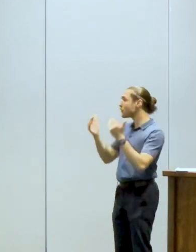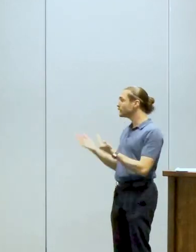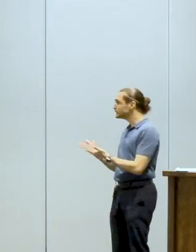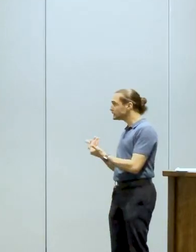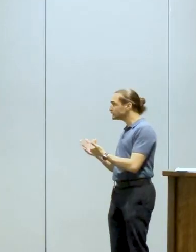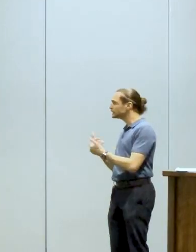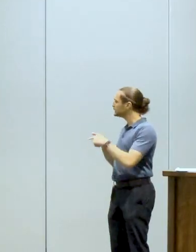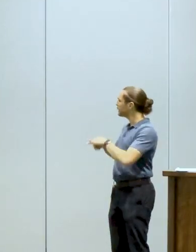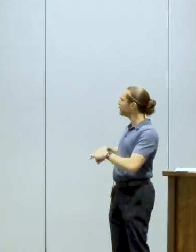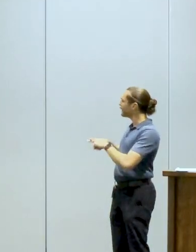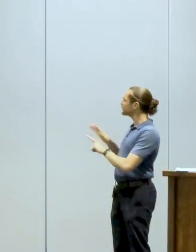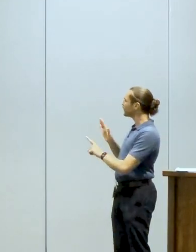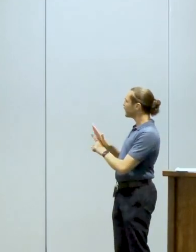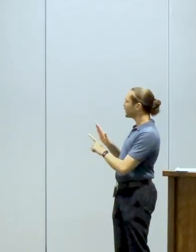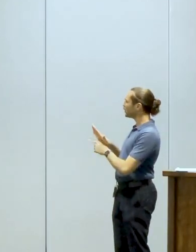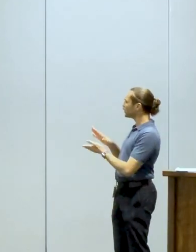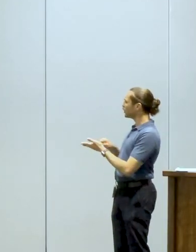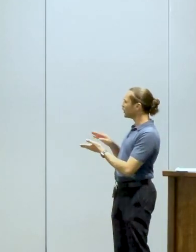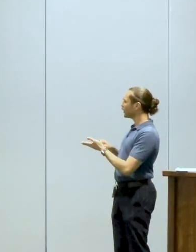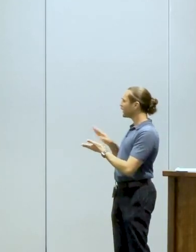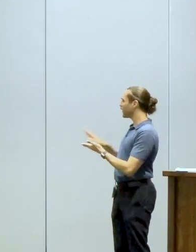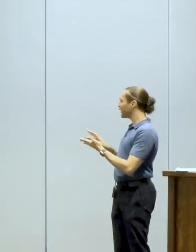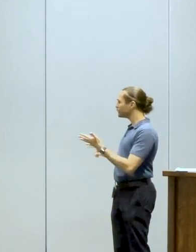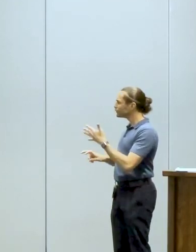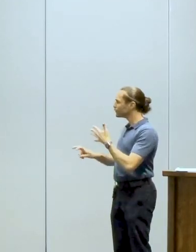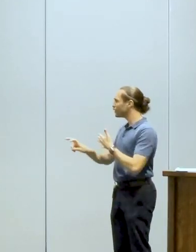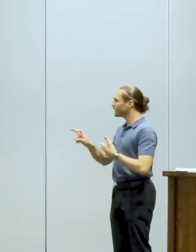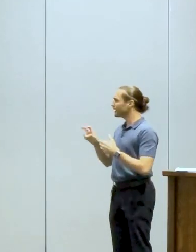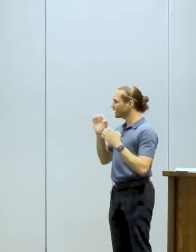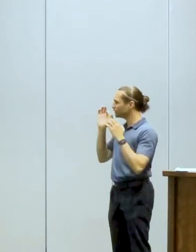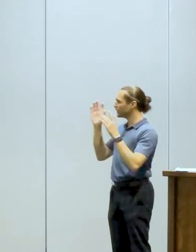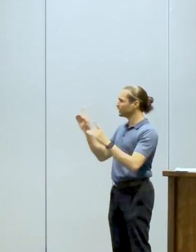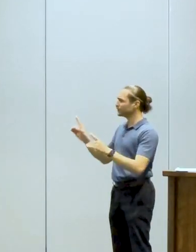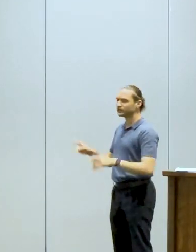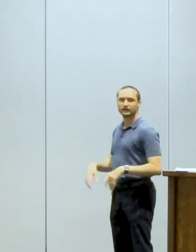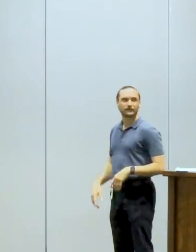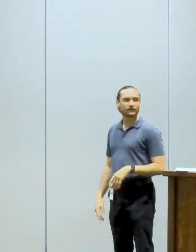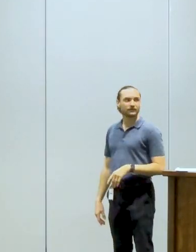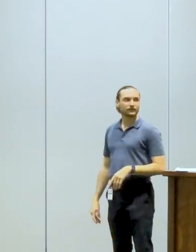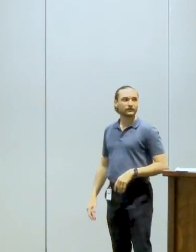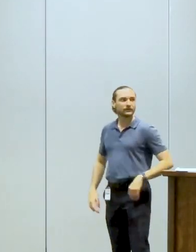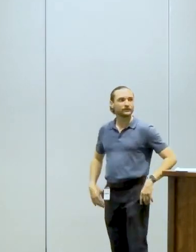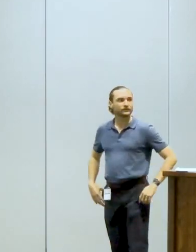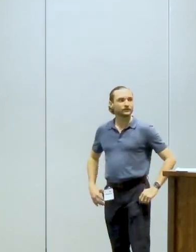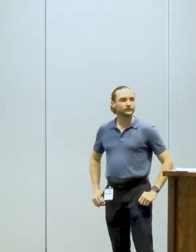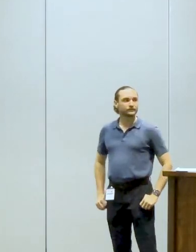where they are in their educational experiences. So if